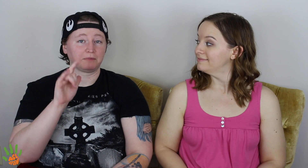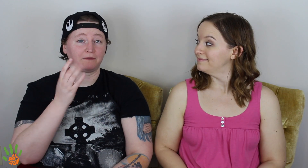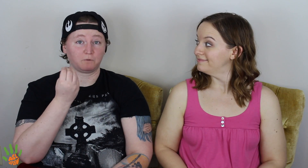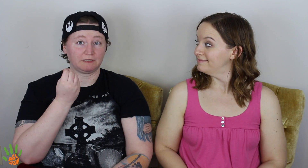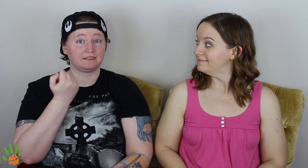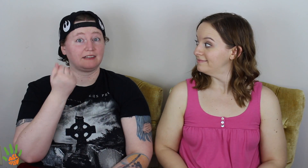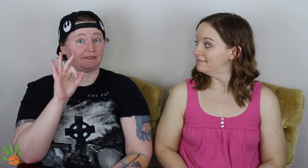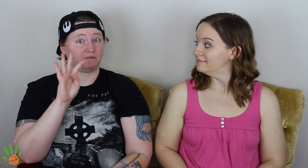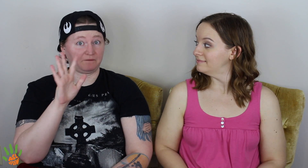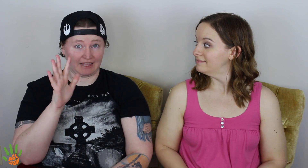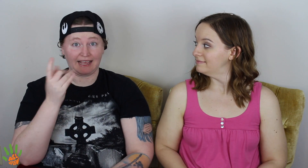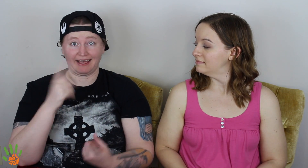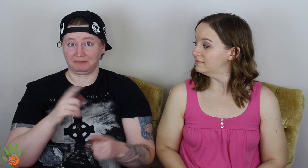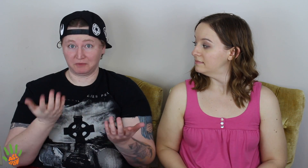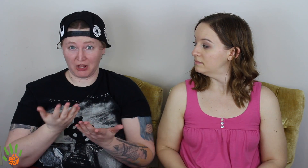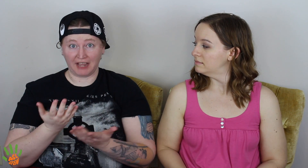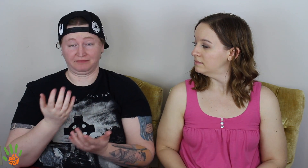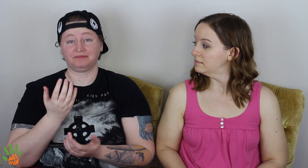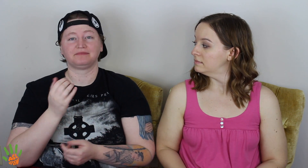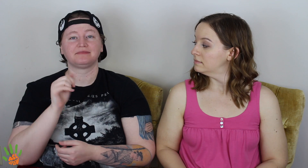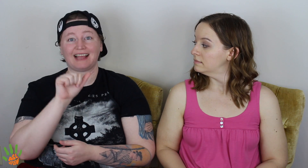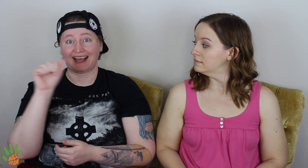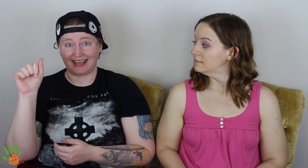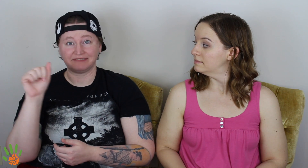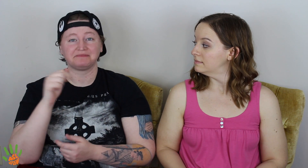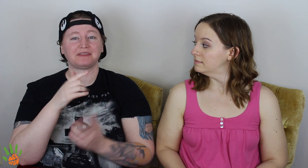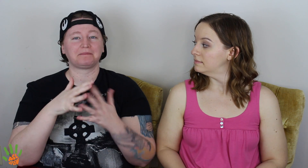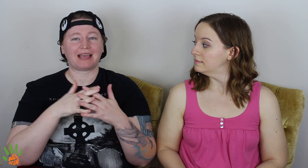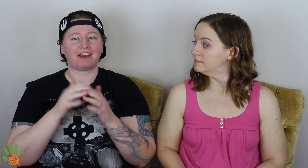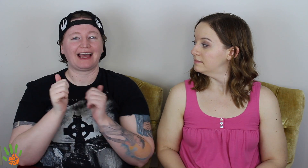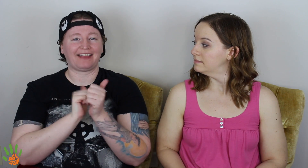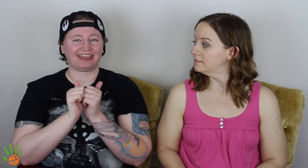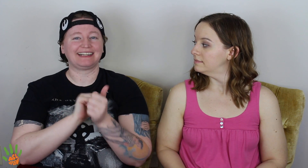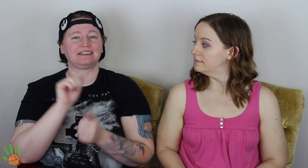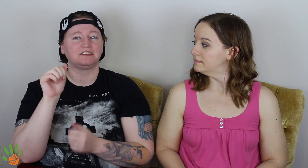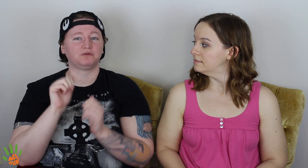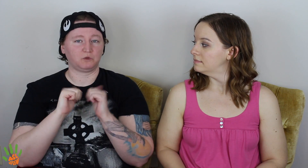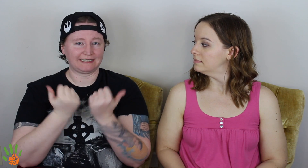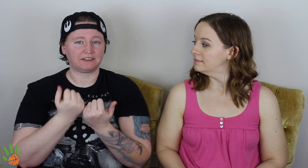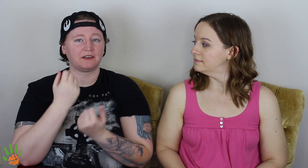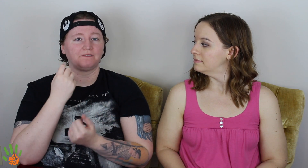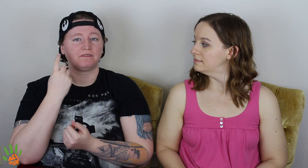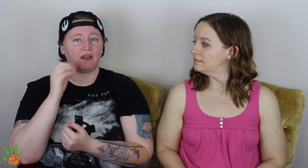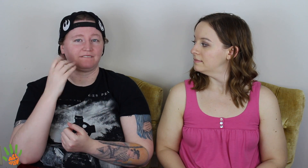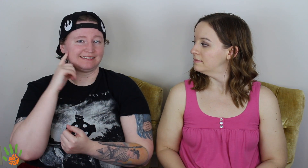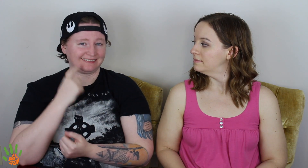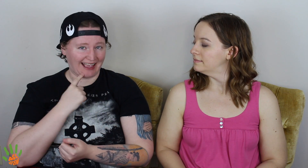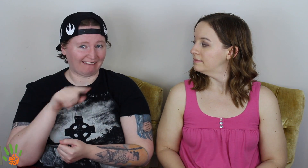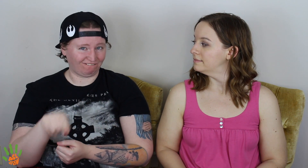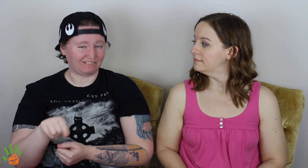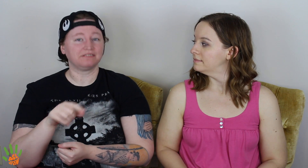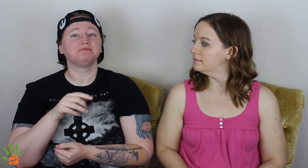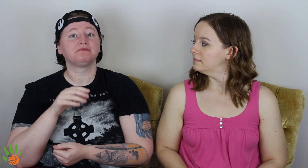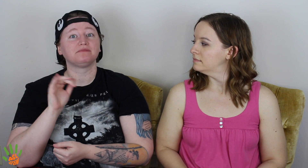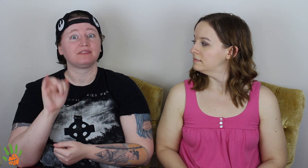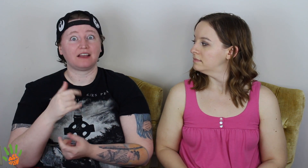April 14, 1945 the AAA, American Athletic Association of the Deaf was founded.